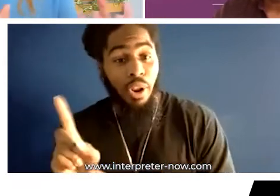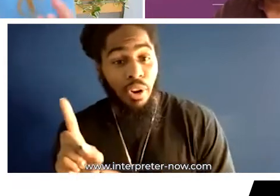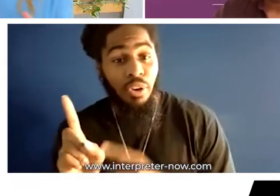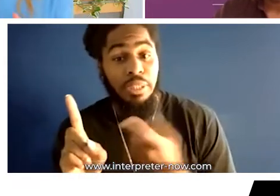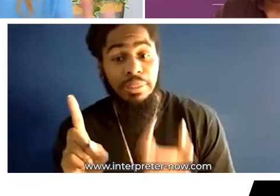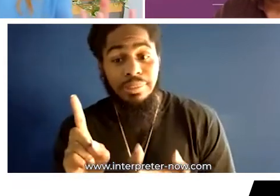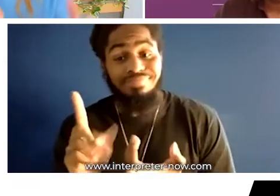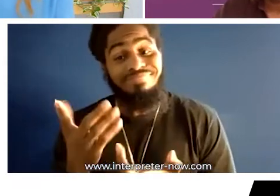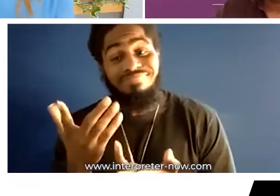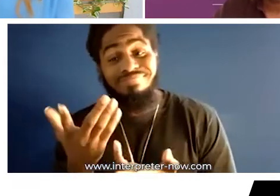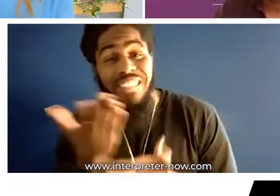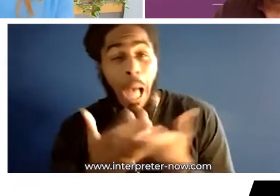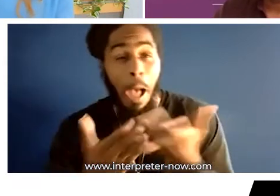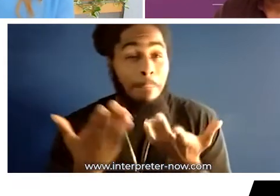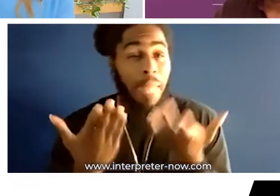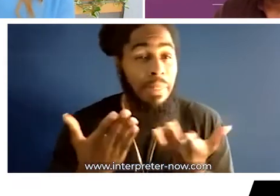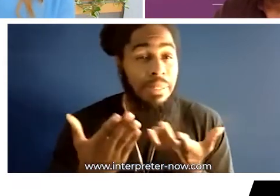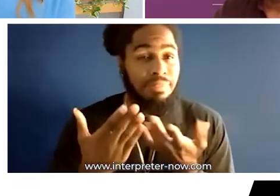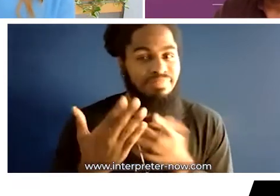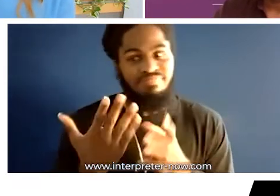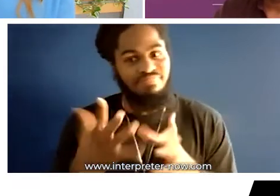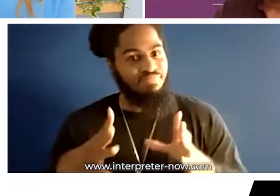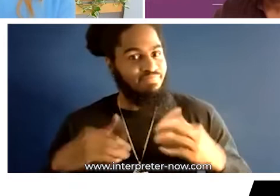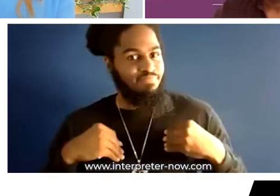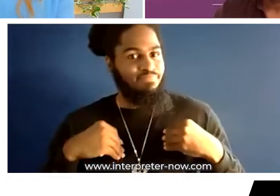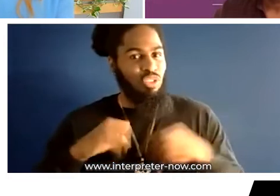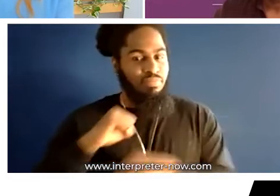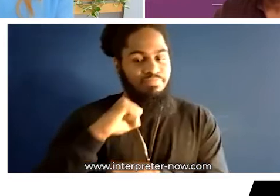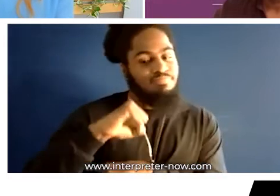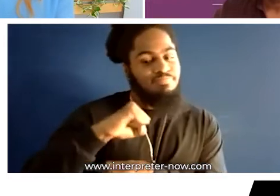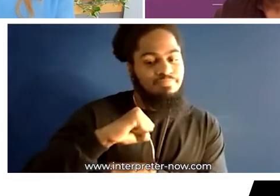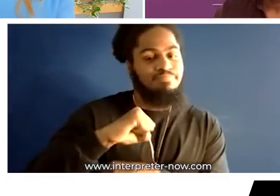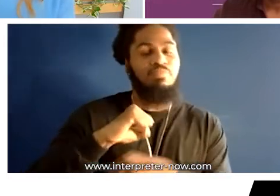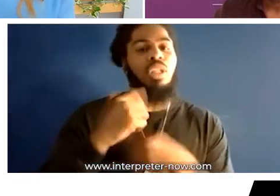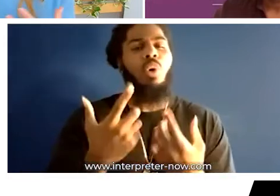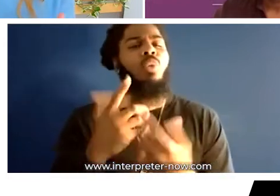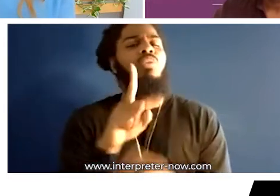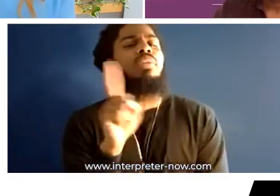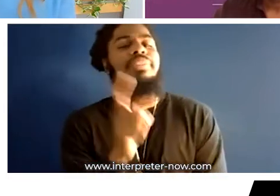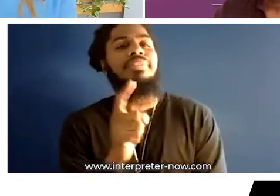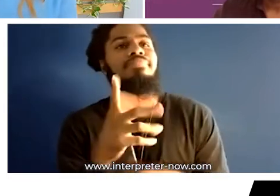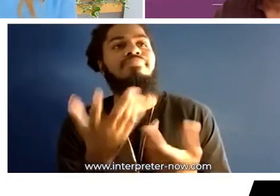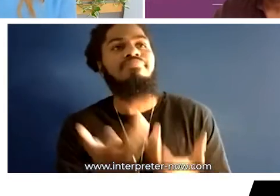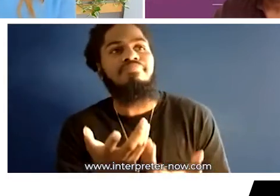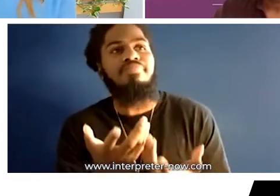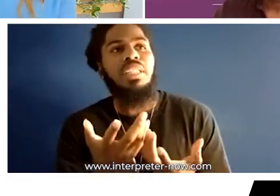and different ways across different offices. Any advice for implementing programs globally?